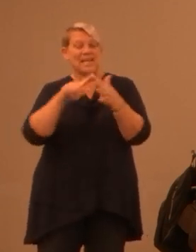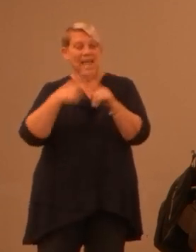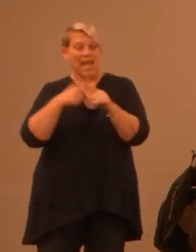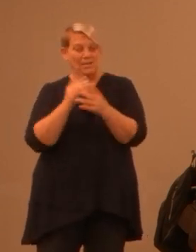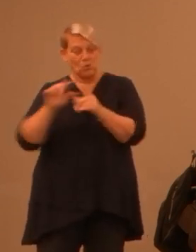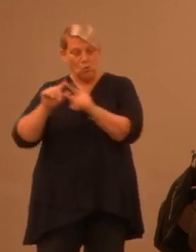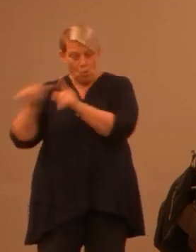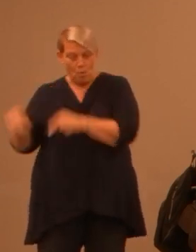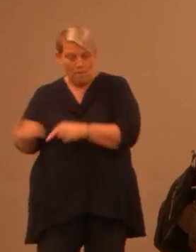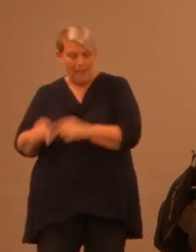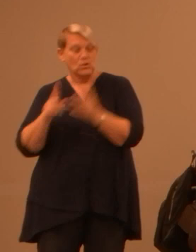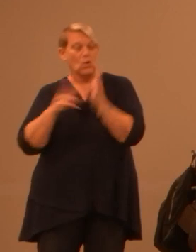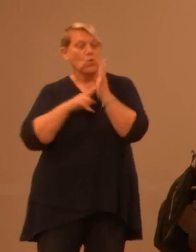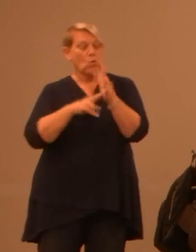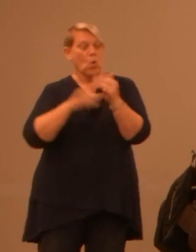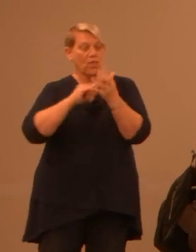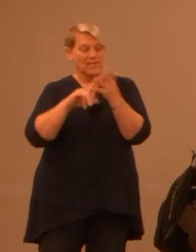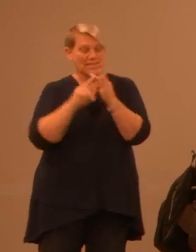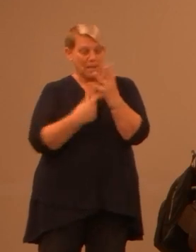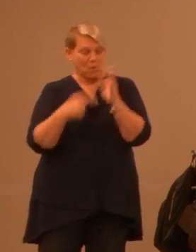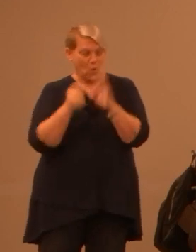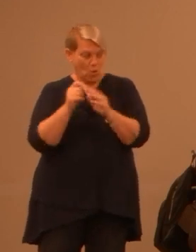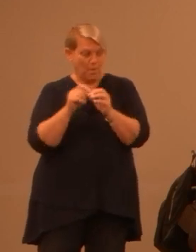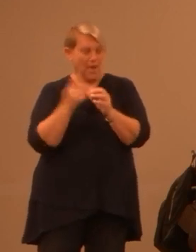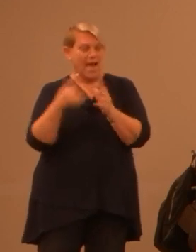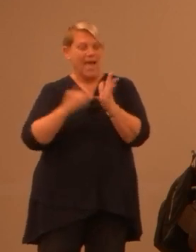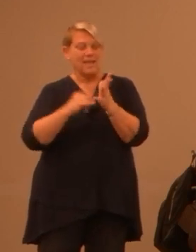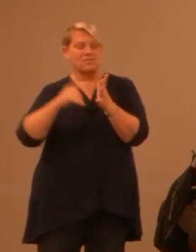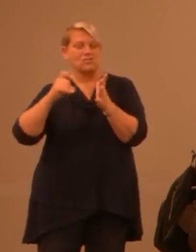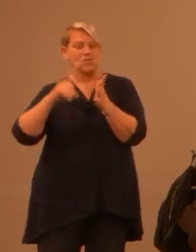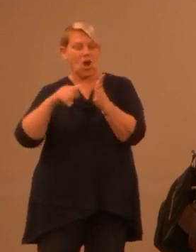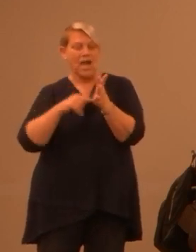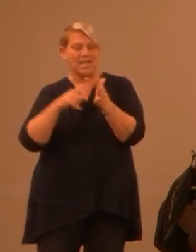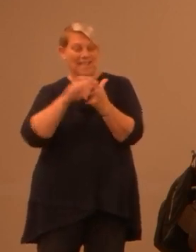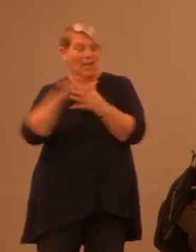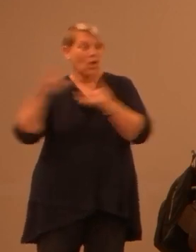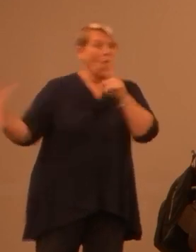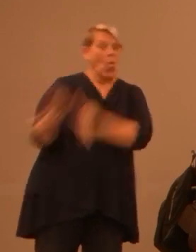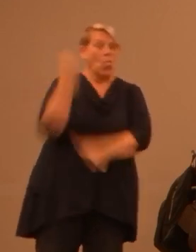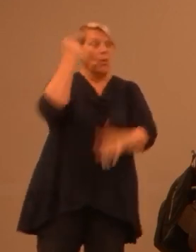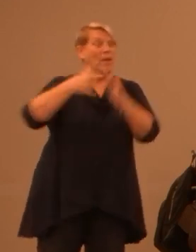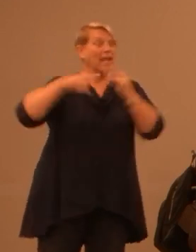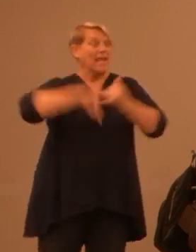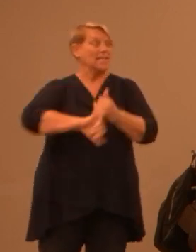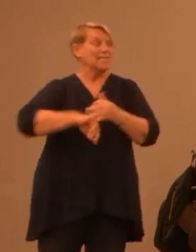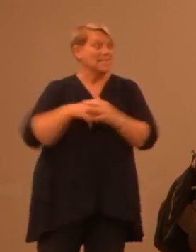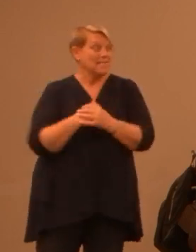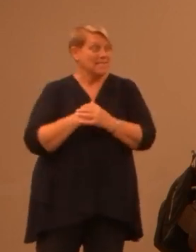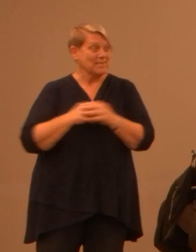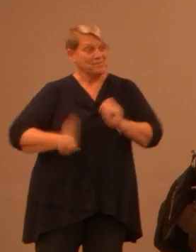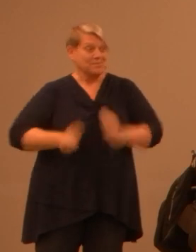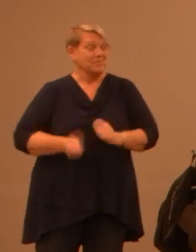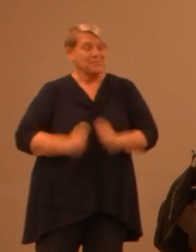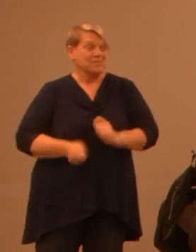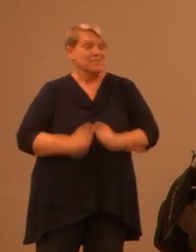Suburbs Community Legal Centre and Scitech. And the winner is Deafblind